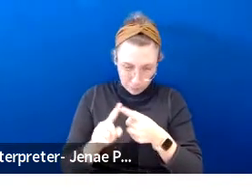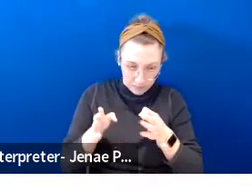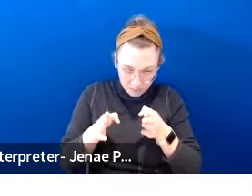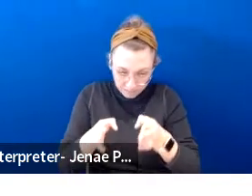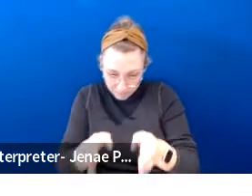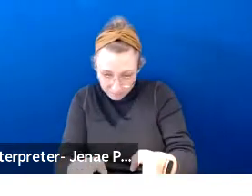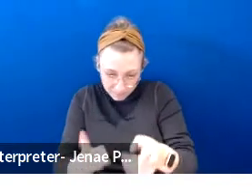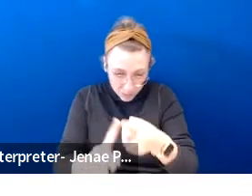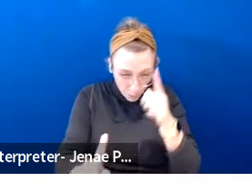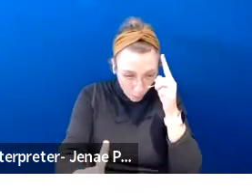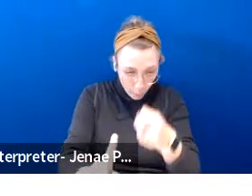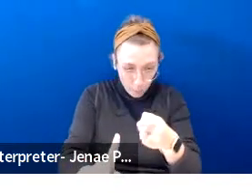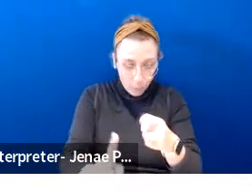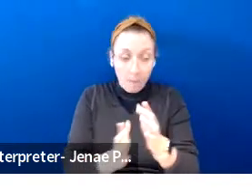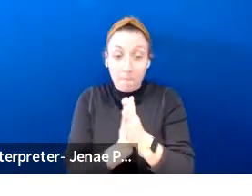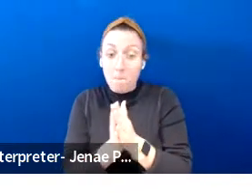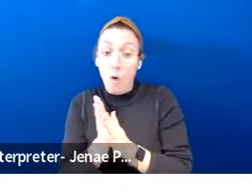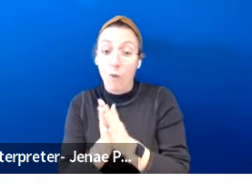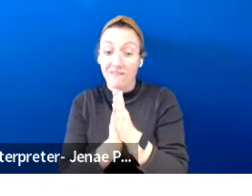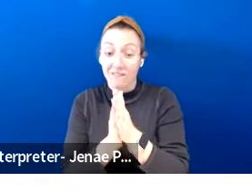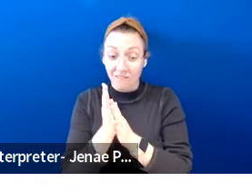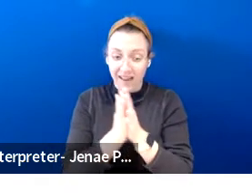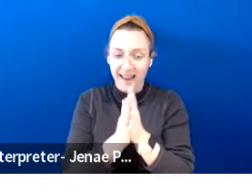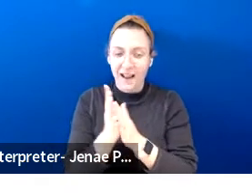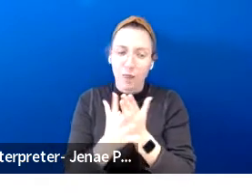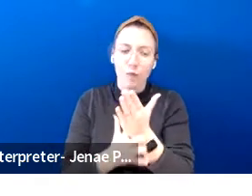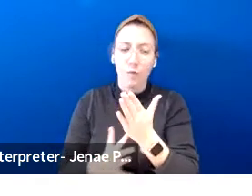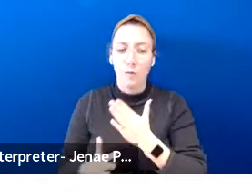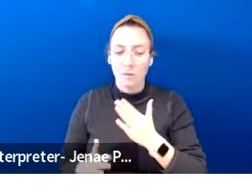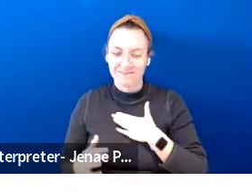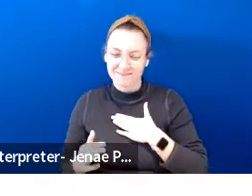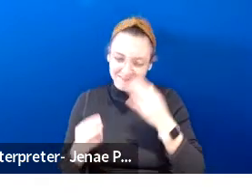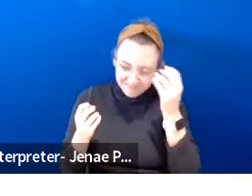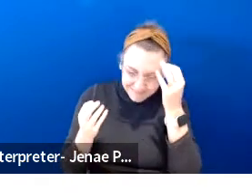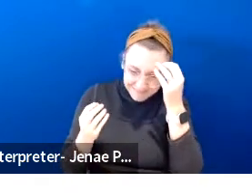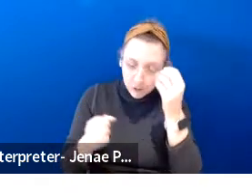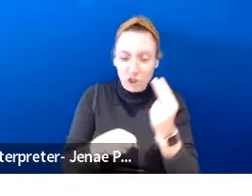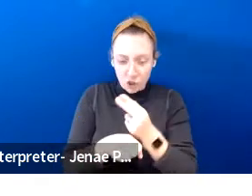and motivate oneself via agency thinking to use those pathways. So we'll talk about more of that.